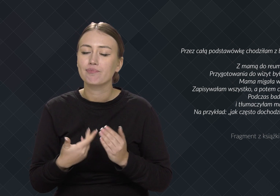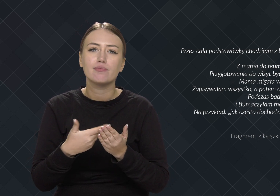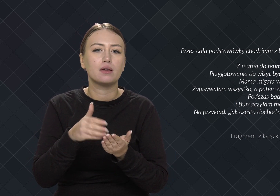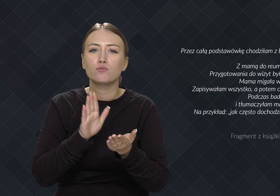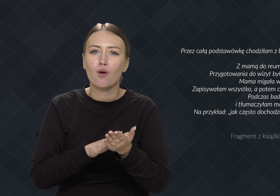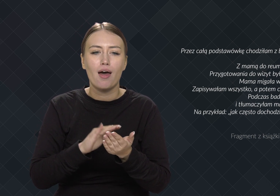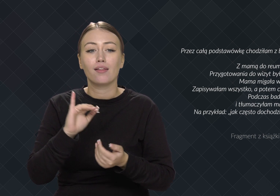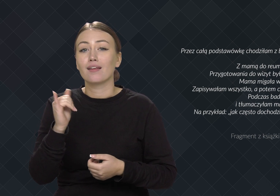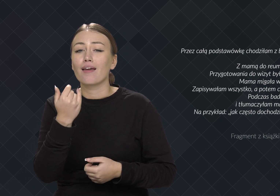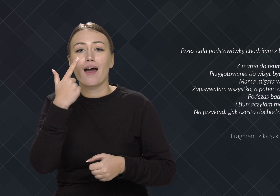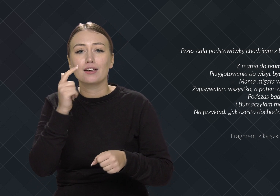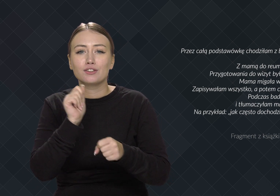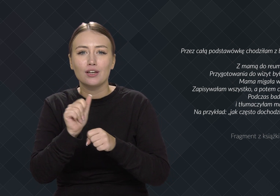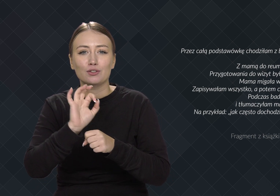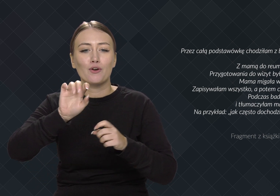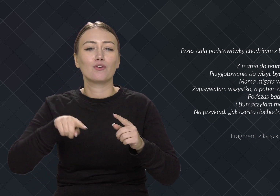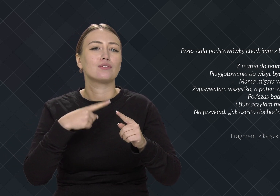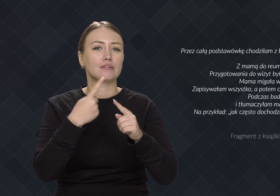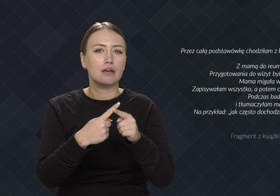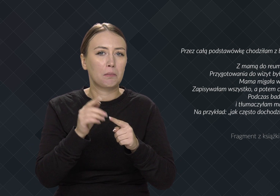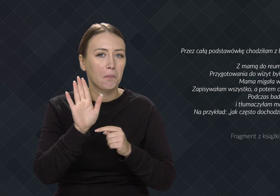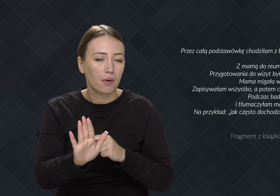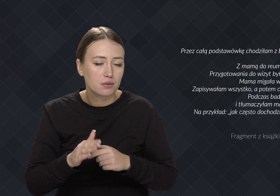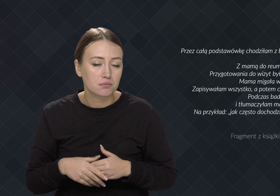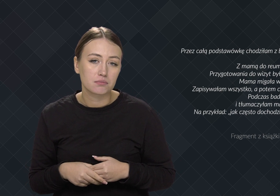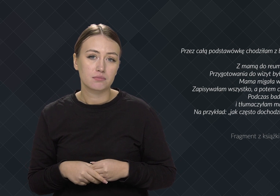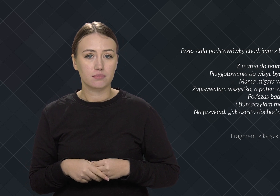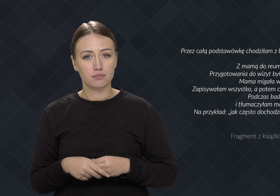For example: "how often do you engage in intercourse?" .